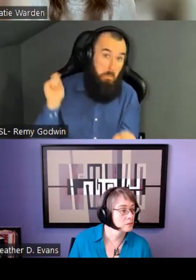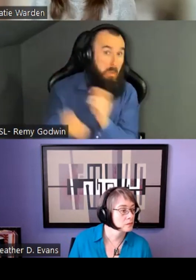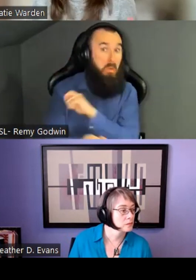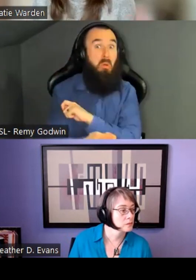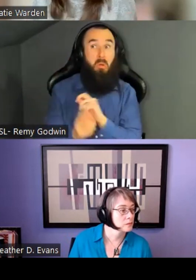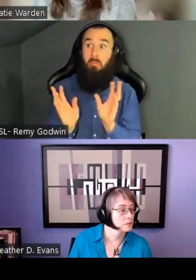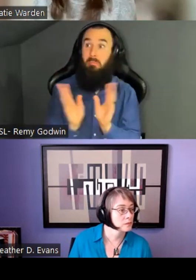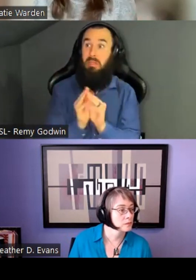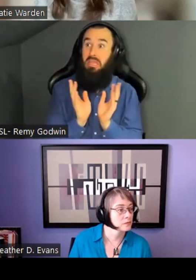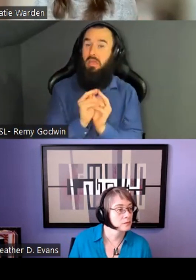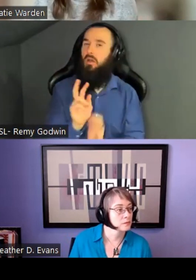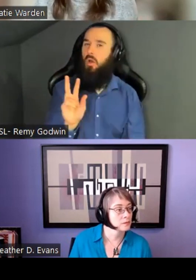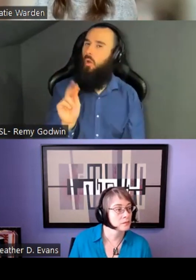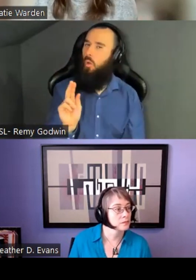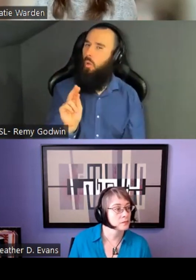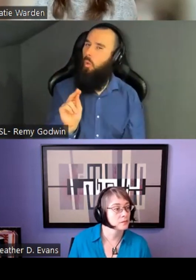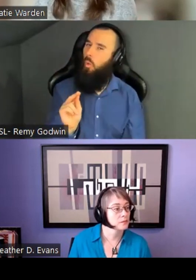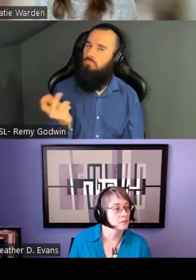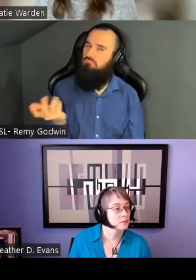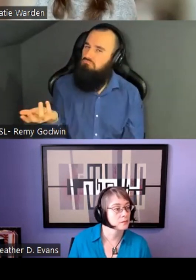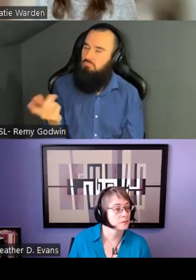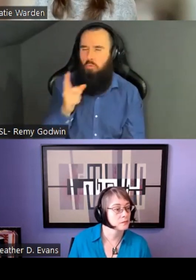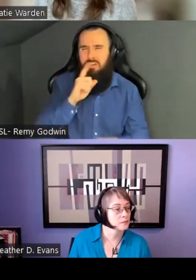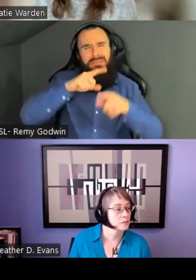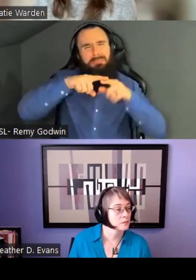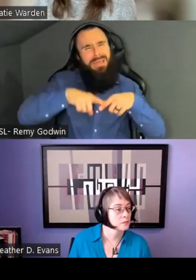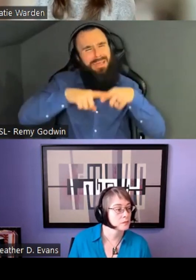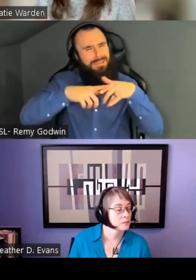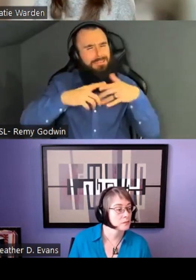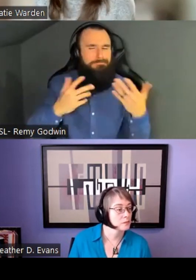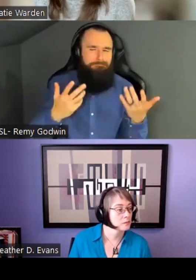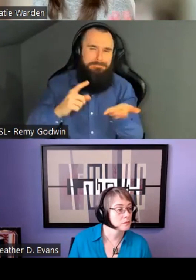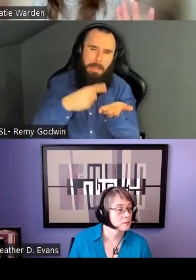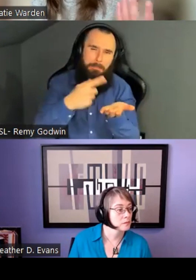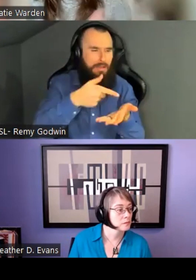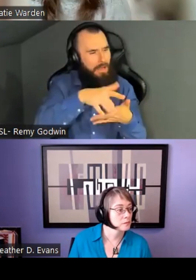But depending on the content of the meeting, I could imagine, I don't know,